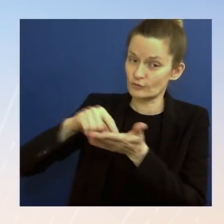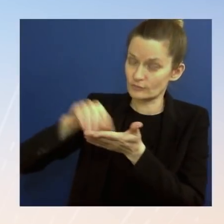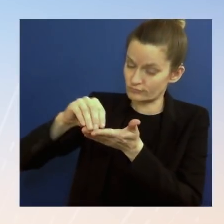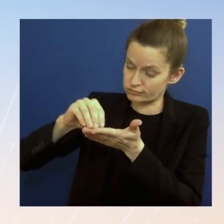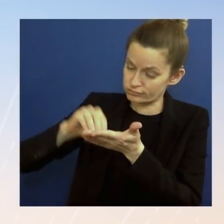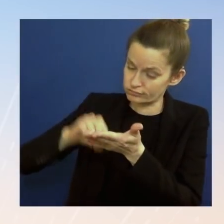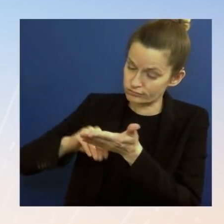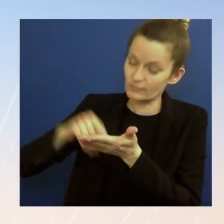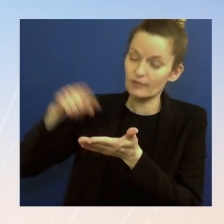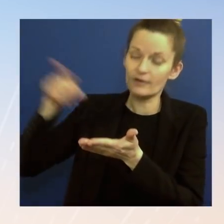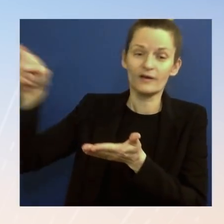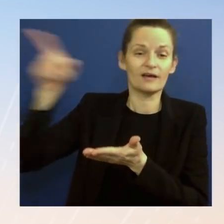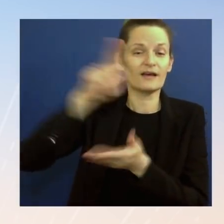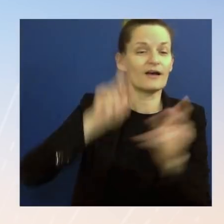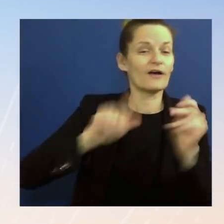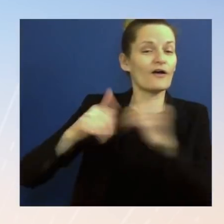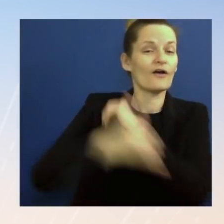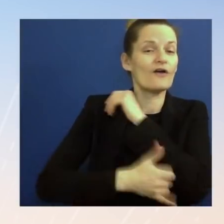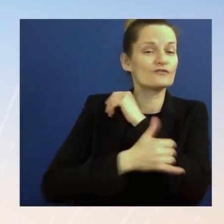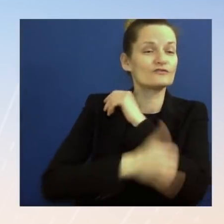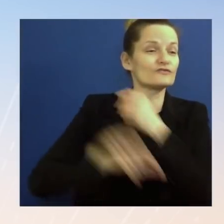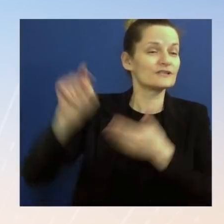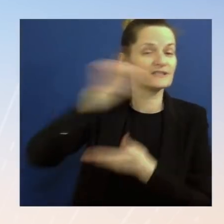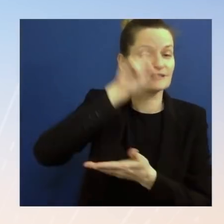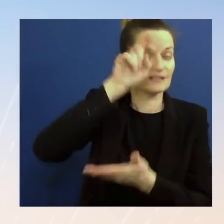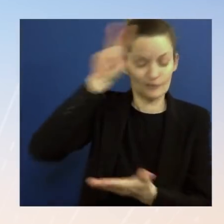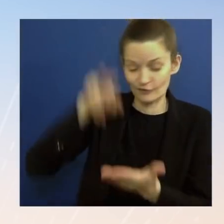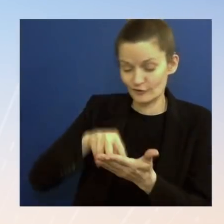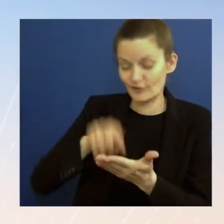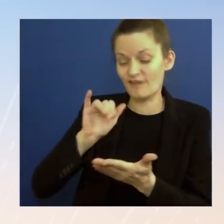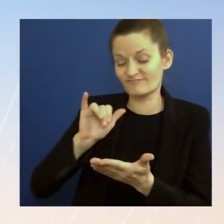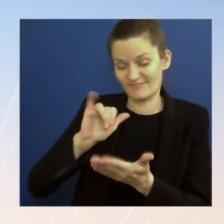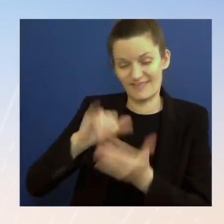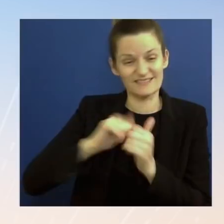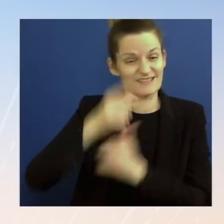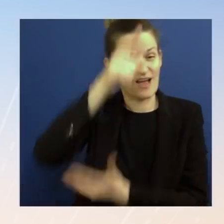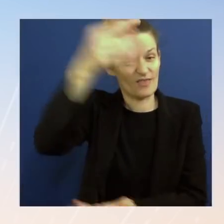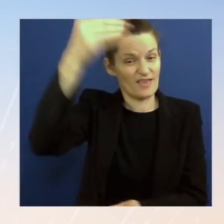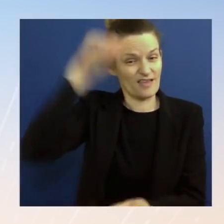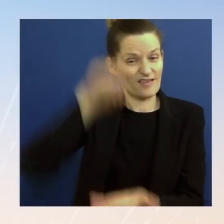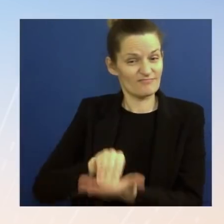will stop Vladimir Putin from his invasion? Ms. Psaki: Well, I think as we've seen,